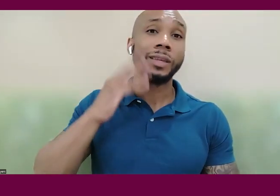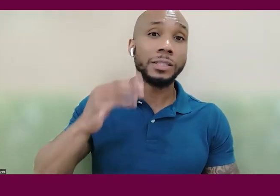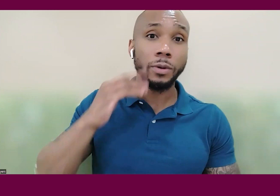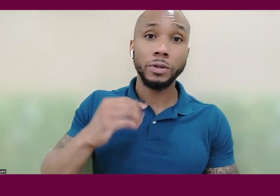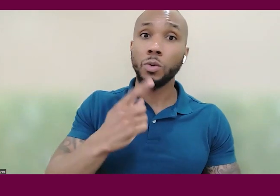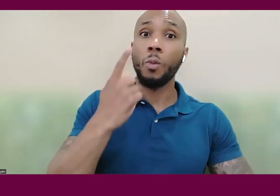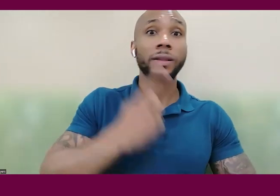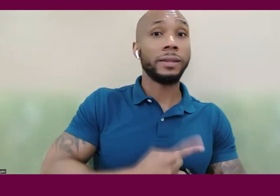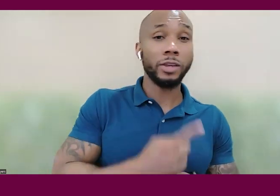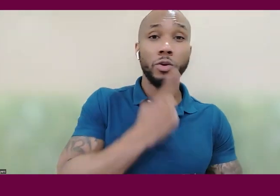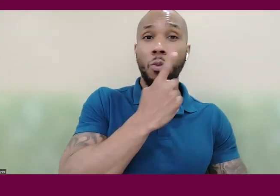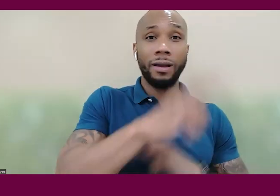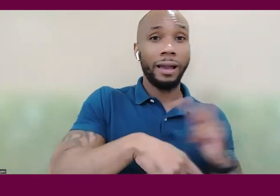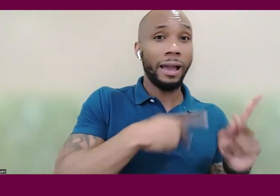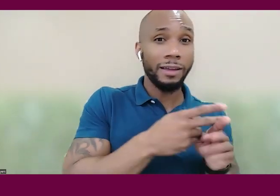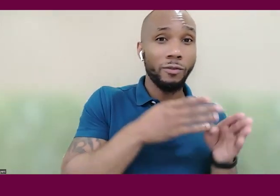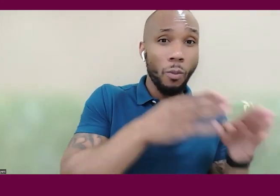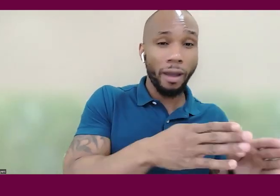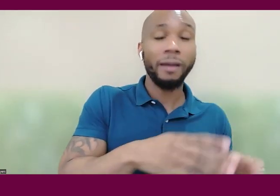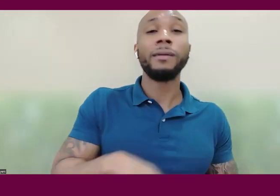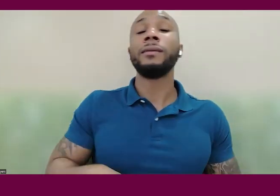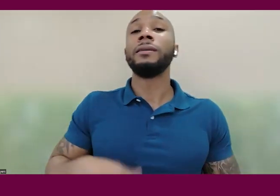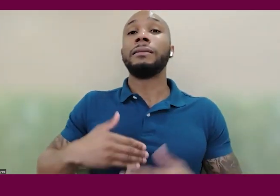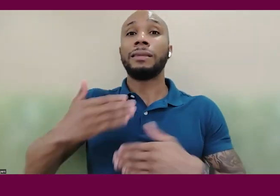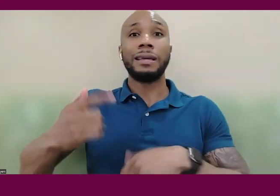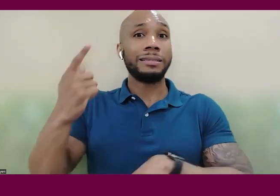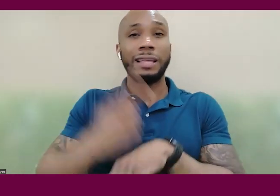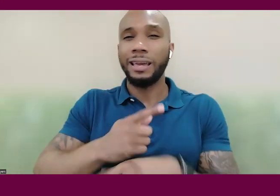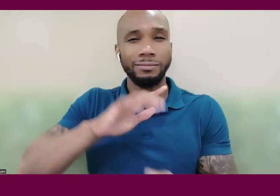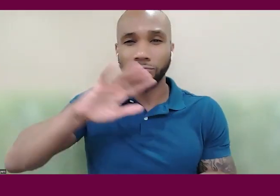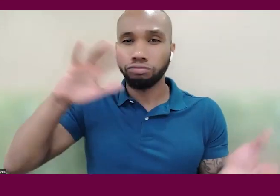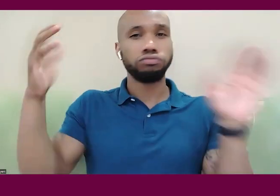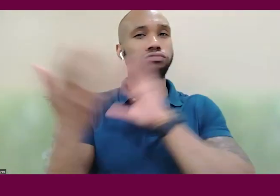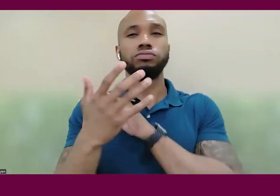one day you're one type of way and the next day, you're not that at all.